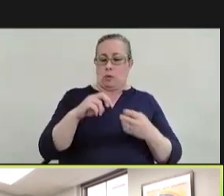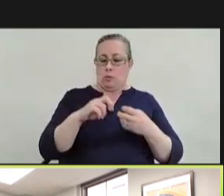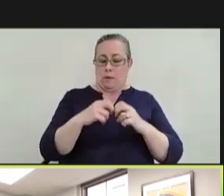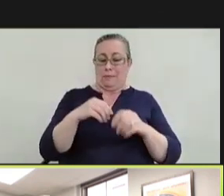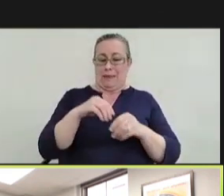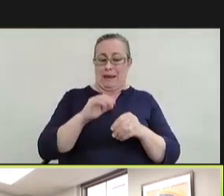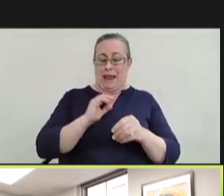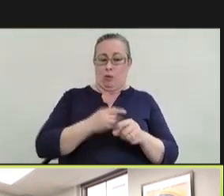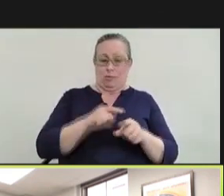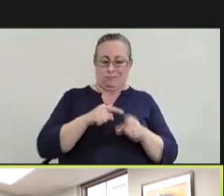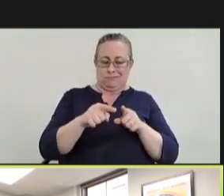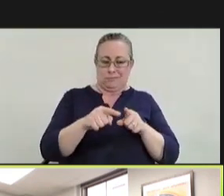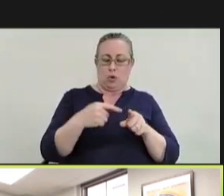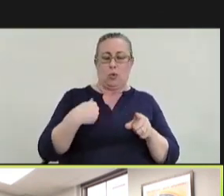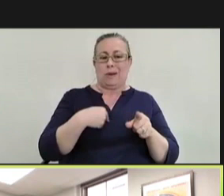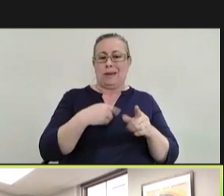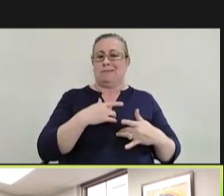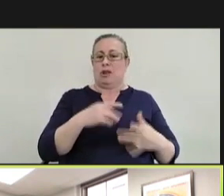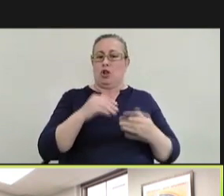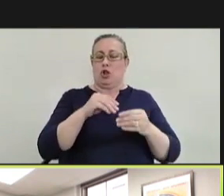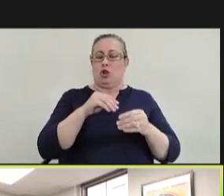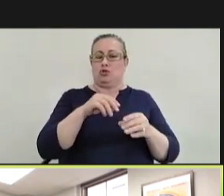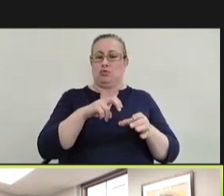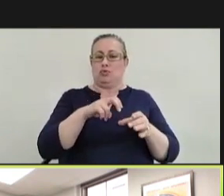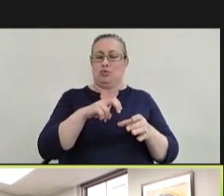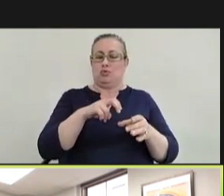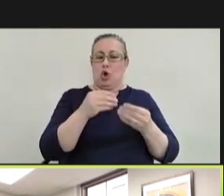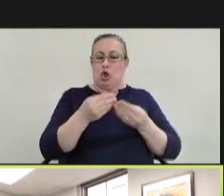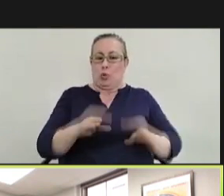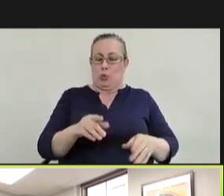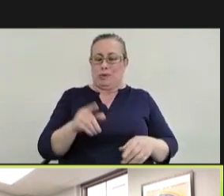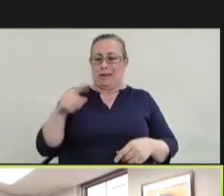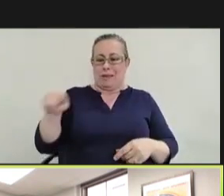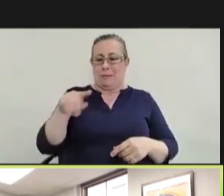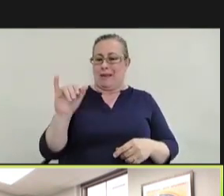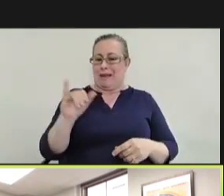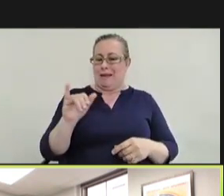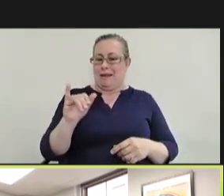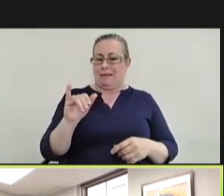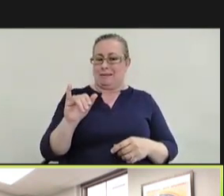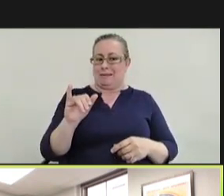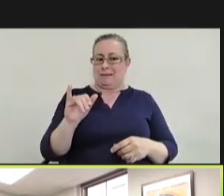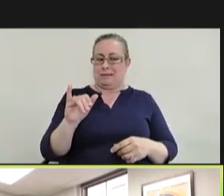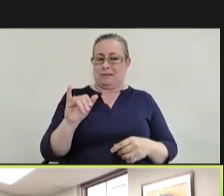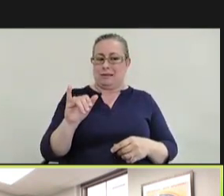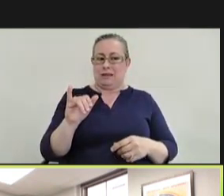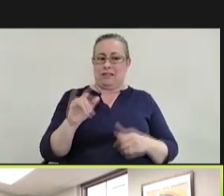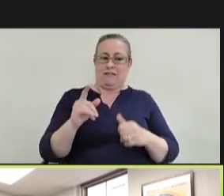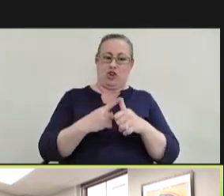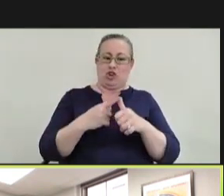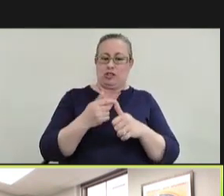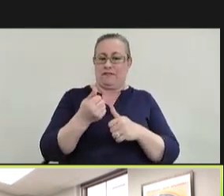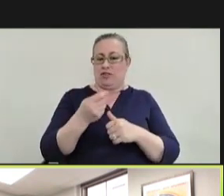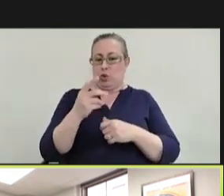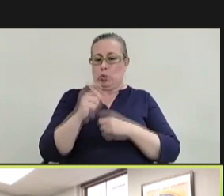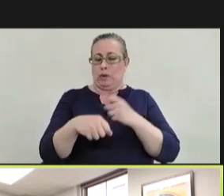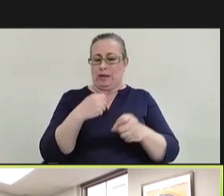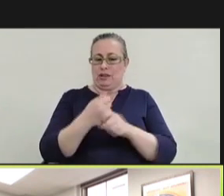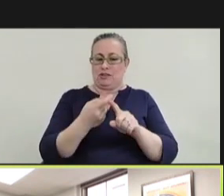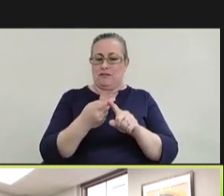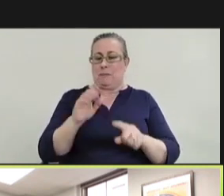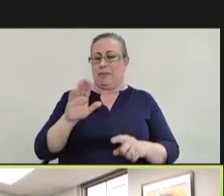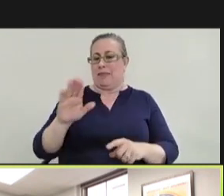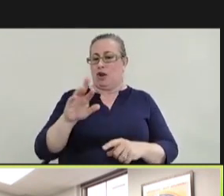tend to lose them as far as an asset the first few years out of their residency and